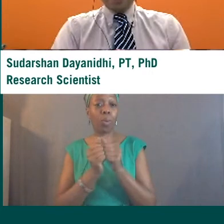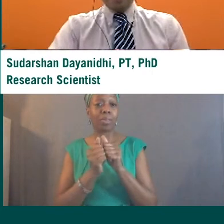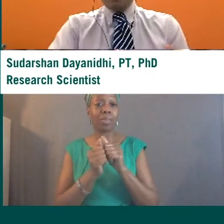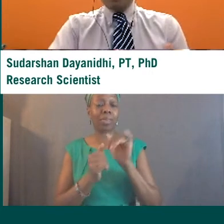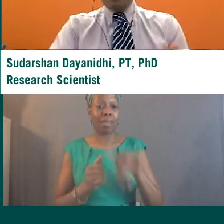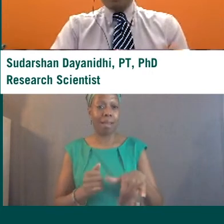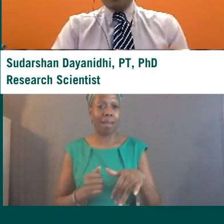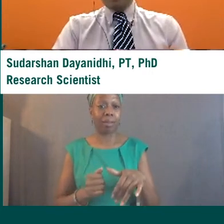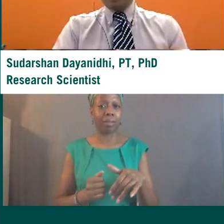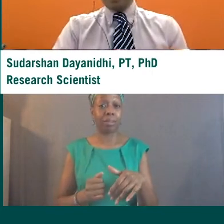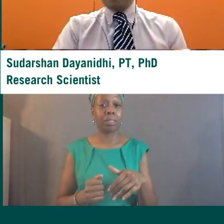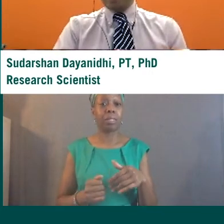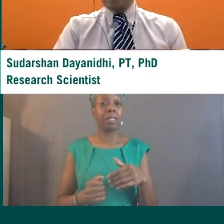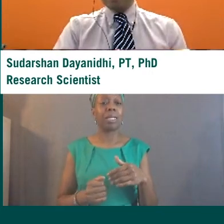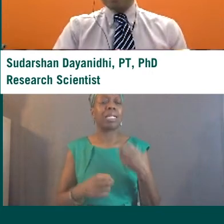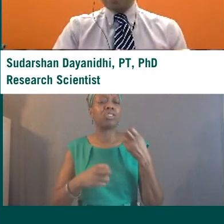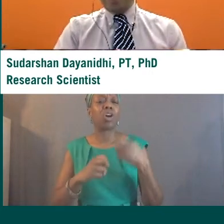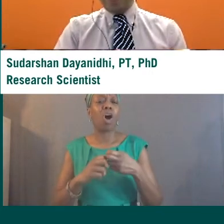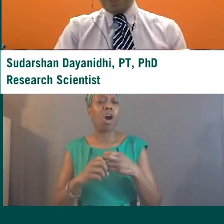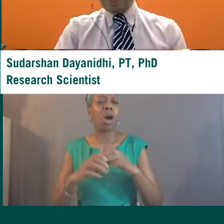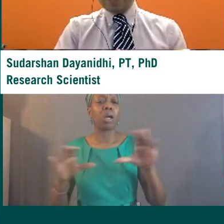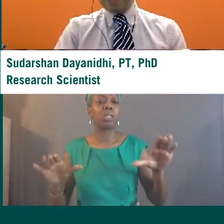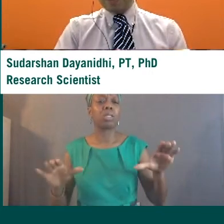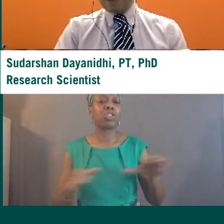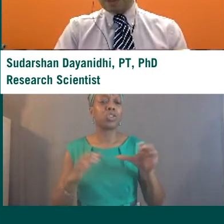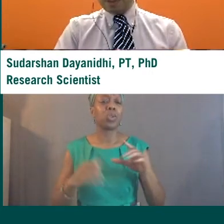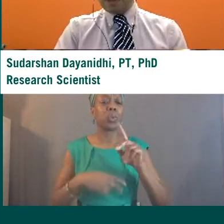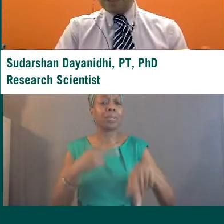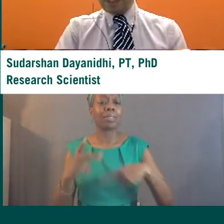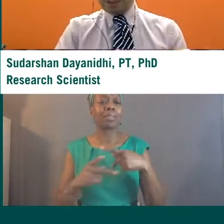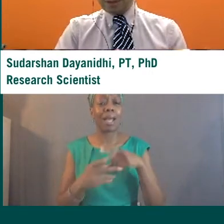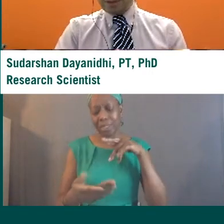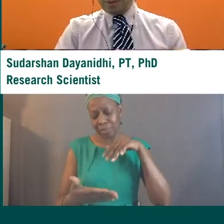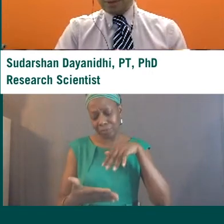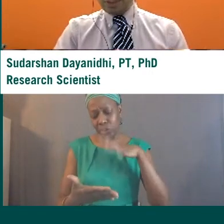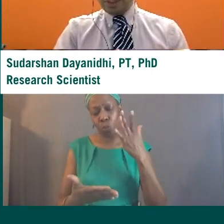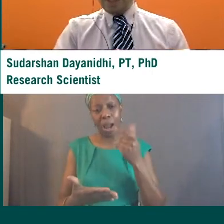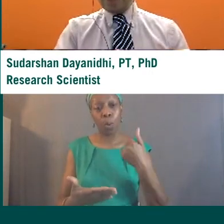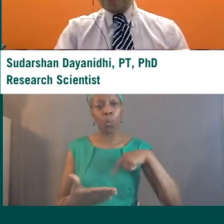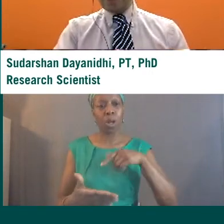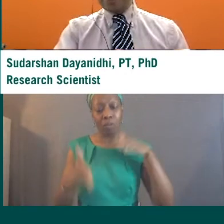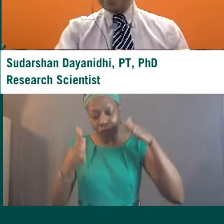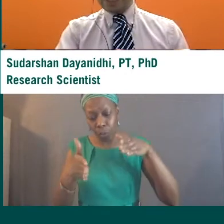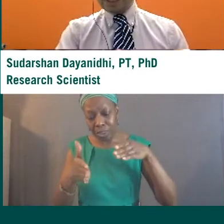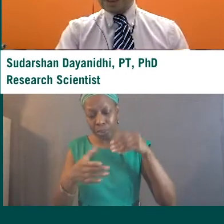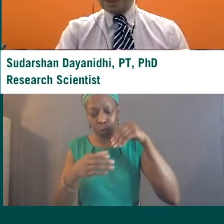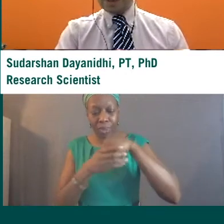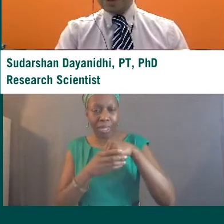that nothing happened at all. So the way that happens is because of these cells. So, typically the satellite cells